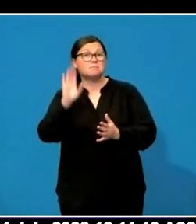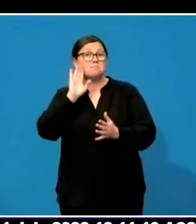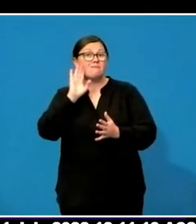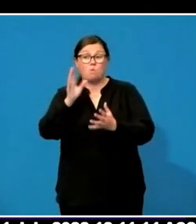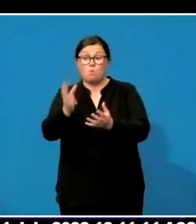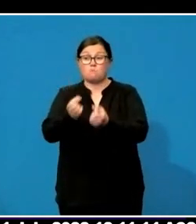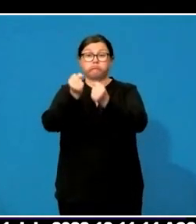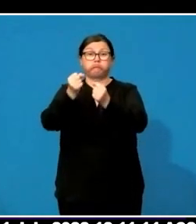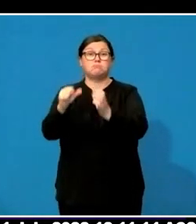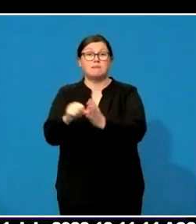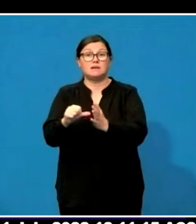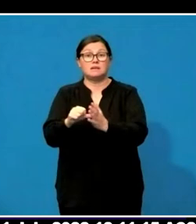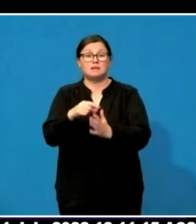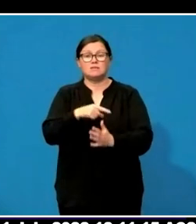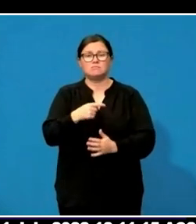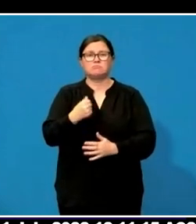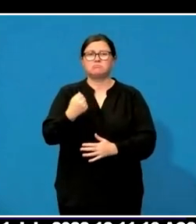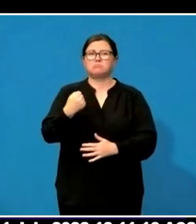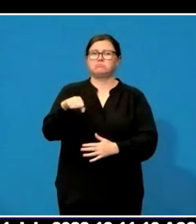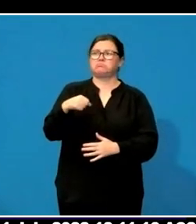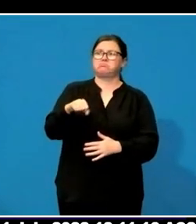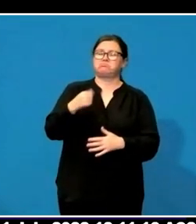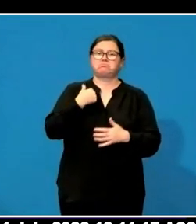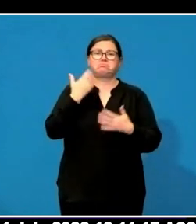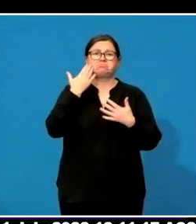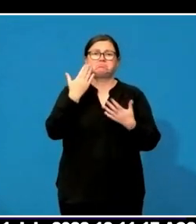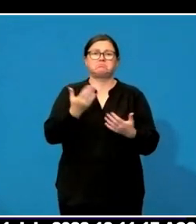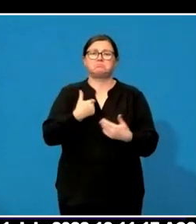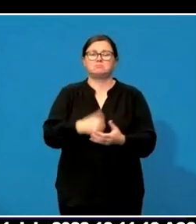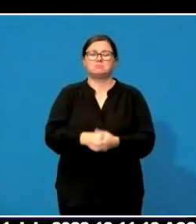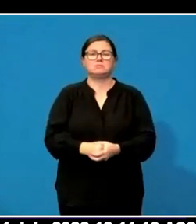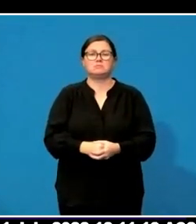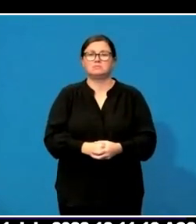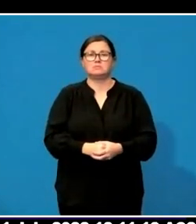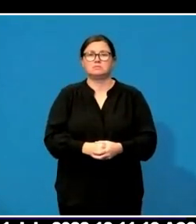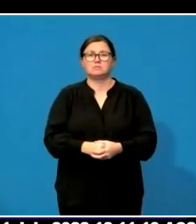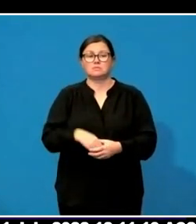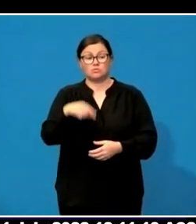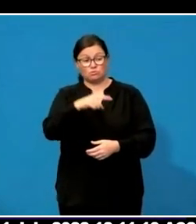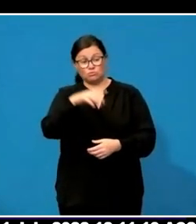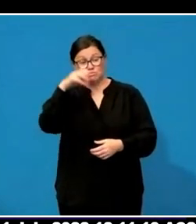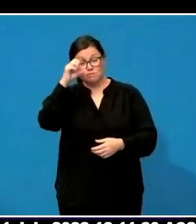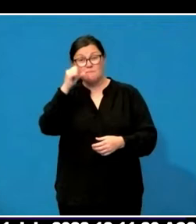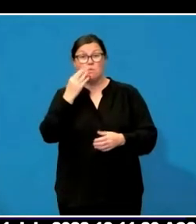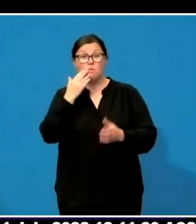I can't - MS TARRAGO: Do you remember when the NDIS people come into Tennant Creek?